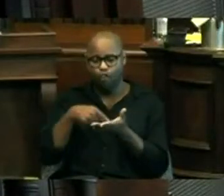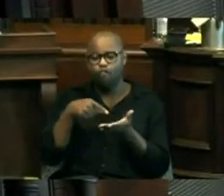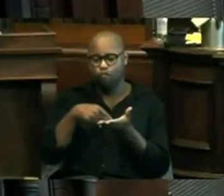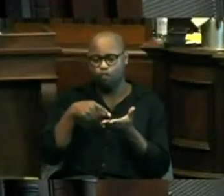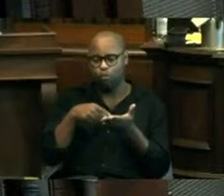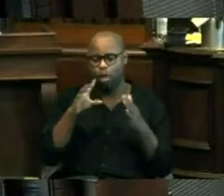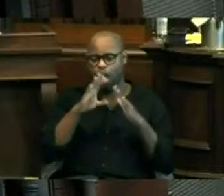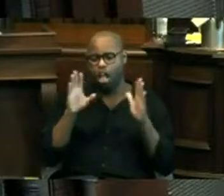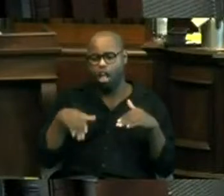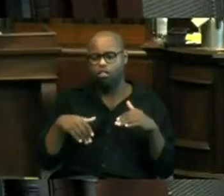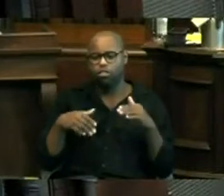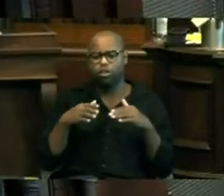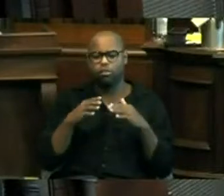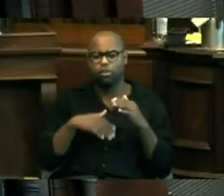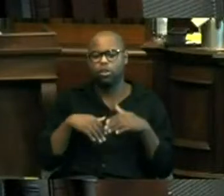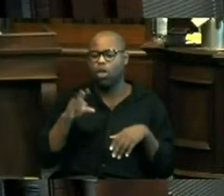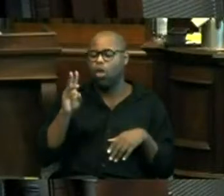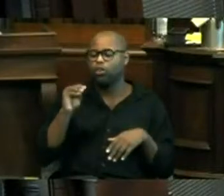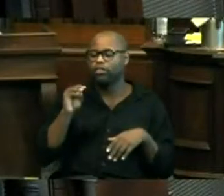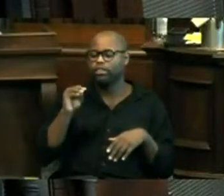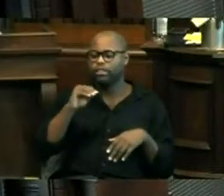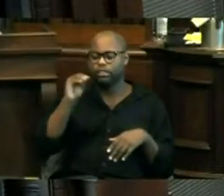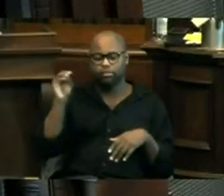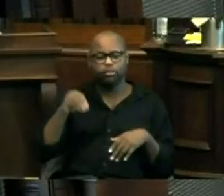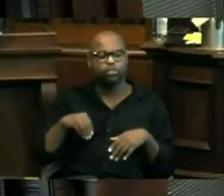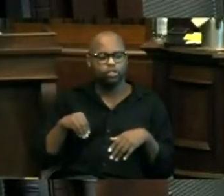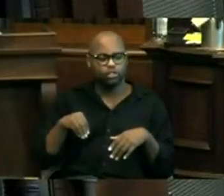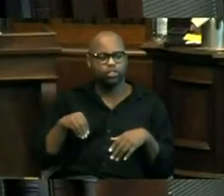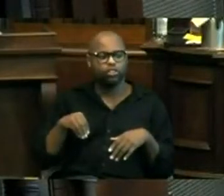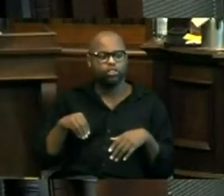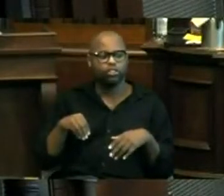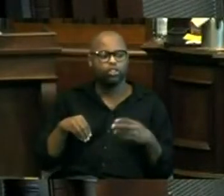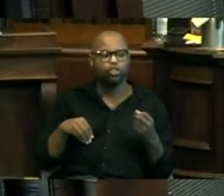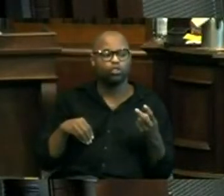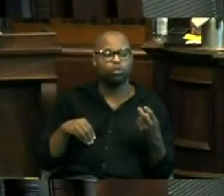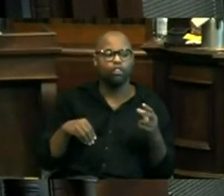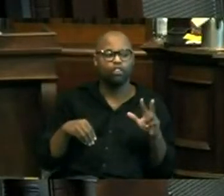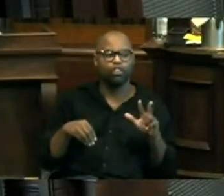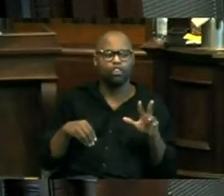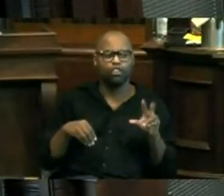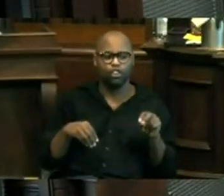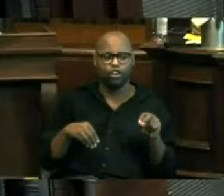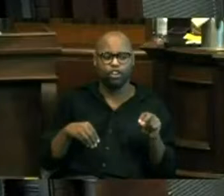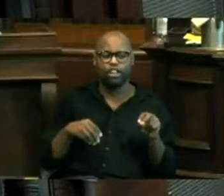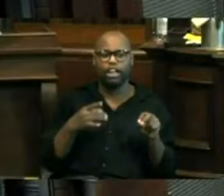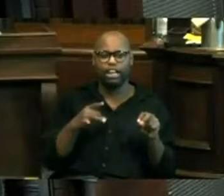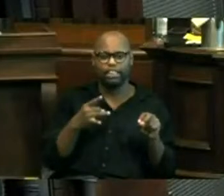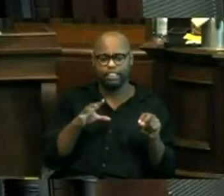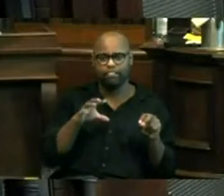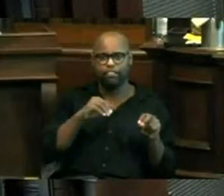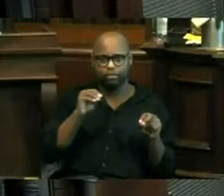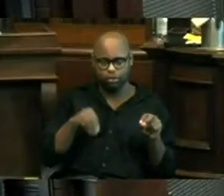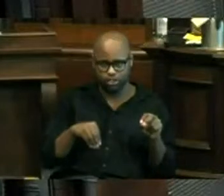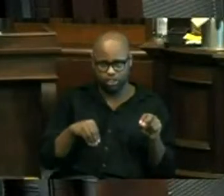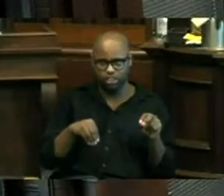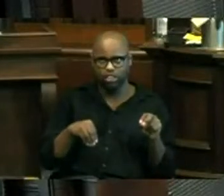member, all of these units are